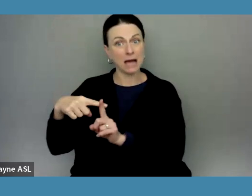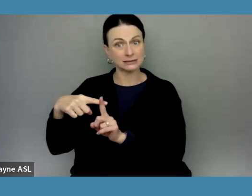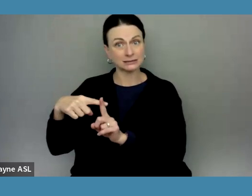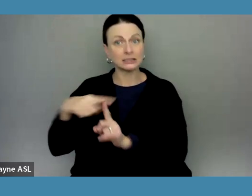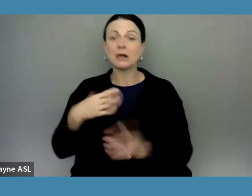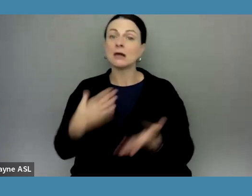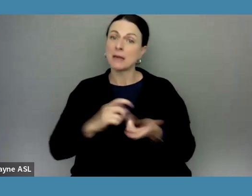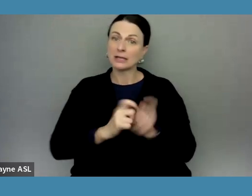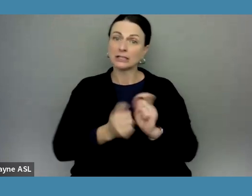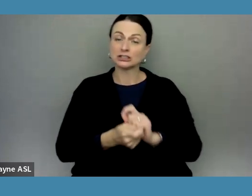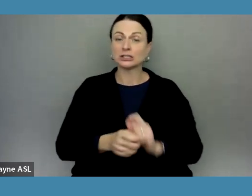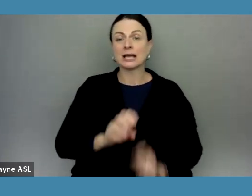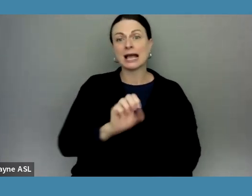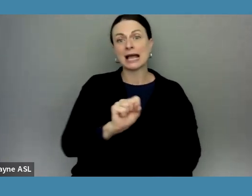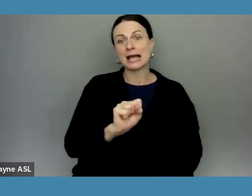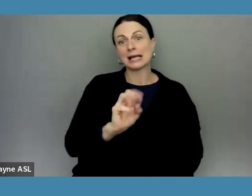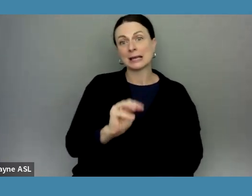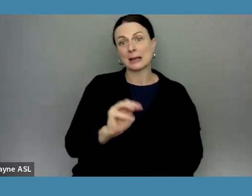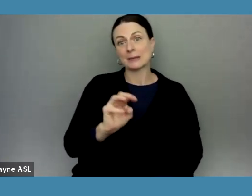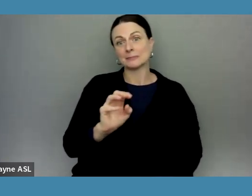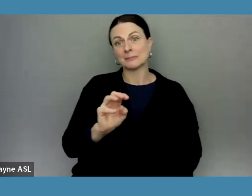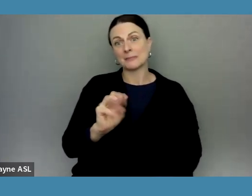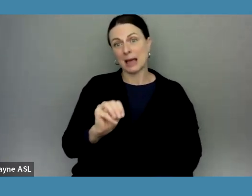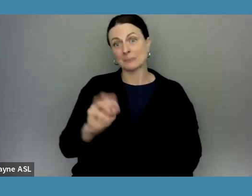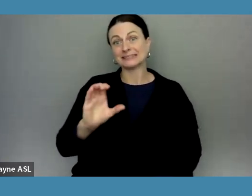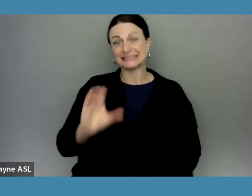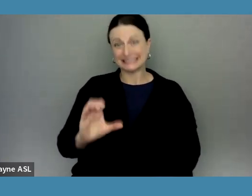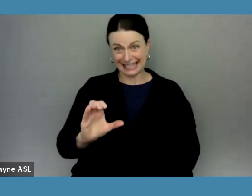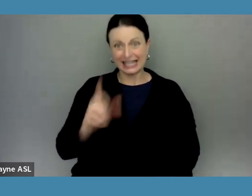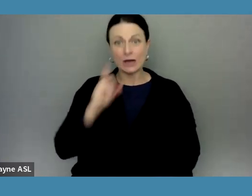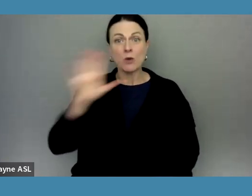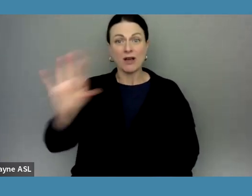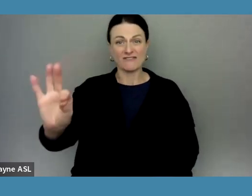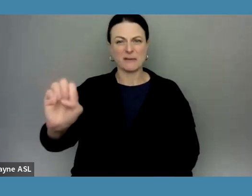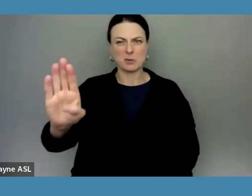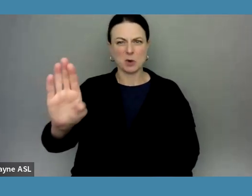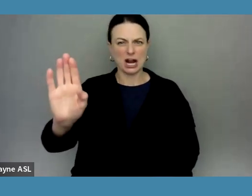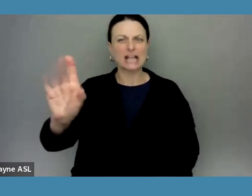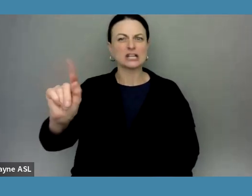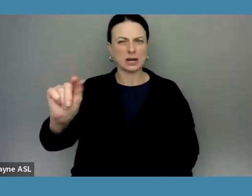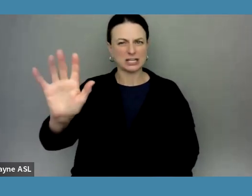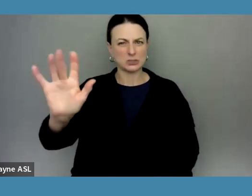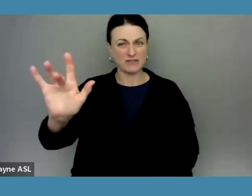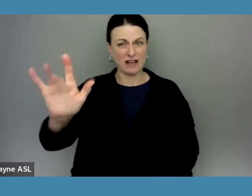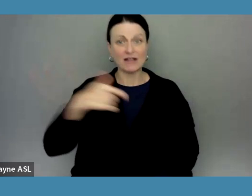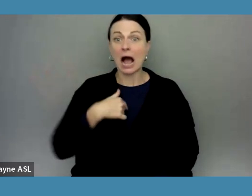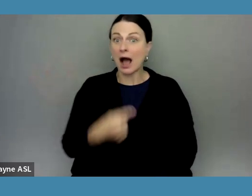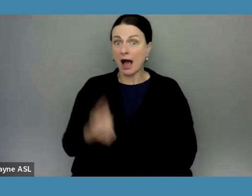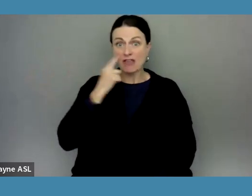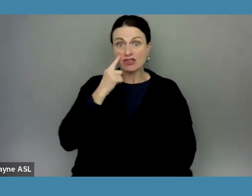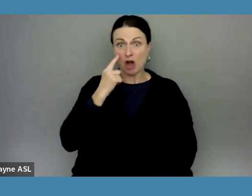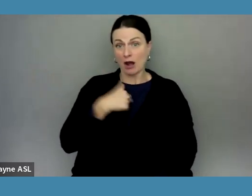to SMMC in February of 2025. I thought that iBudget Medicaid waiver